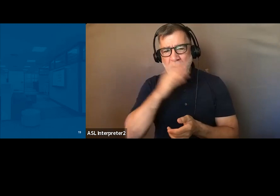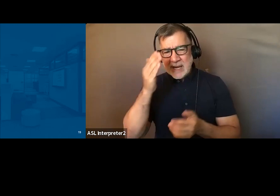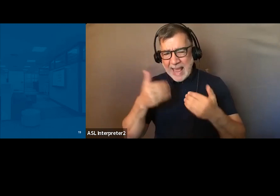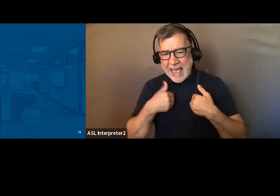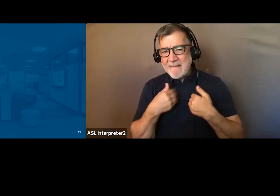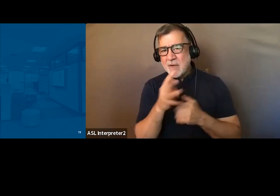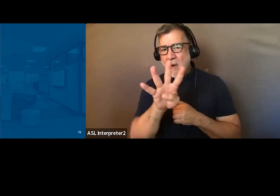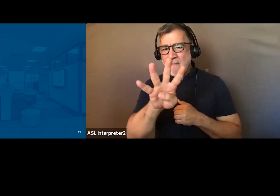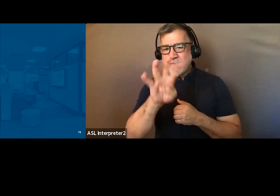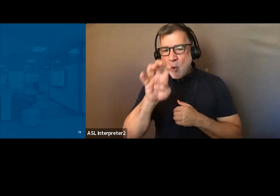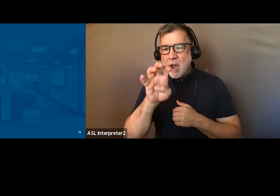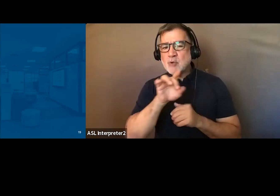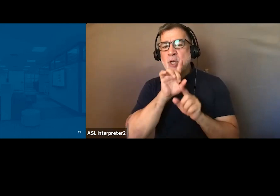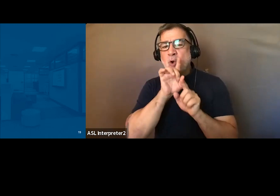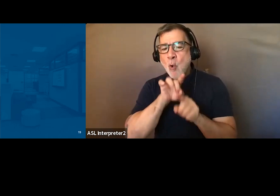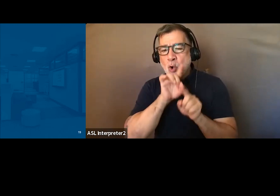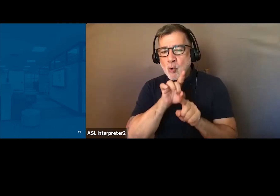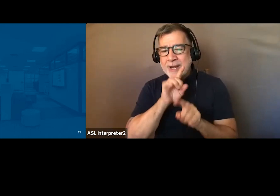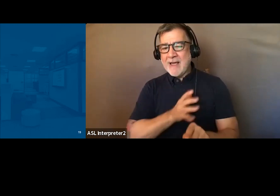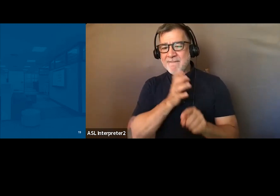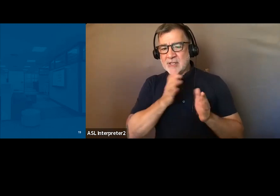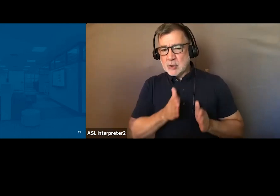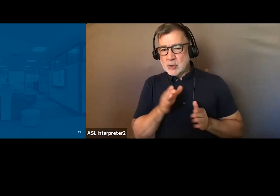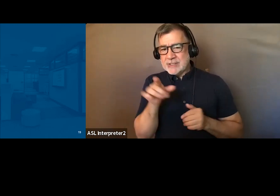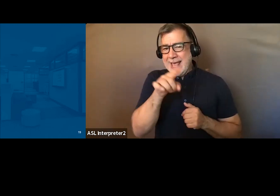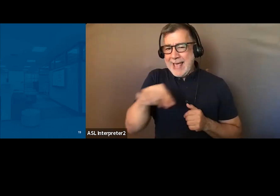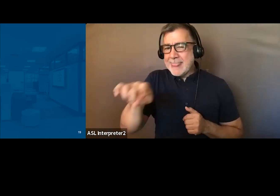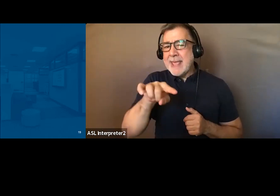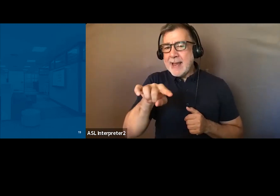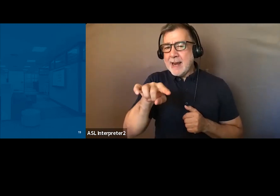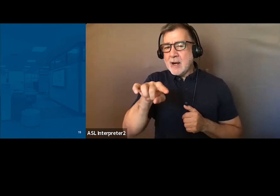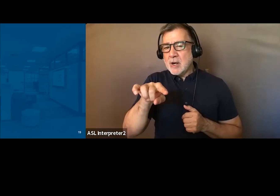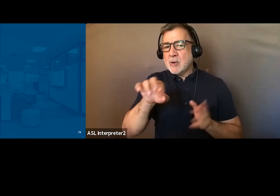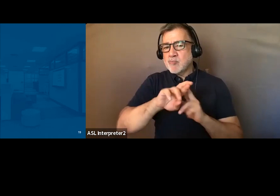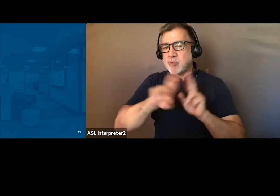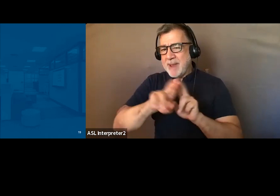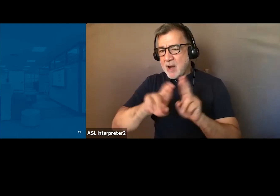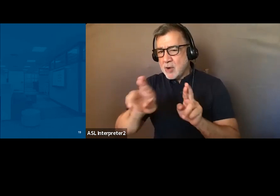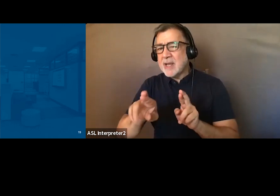that are getting their access set up to to OASIS through OMB MAX, so there's a connection between that.